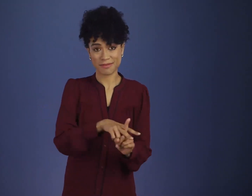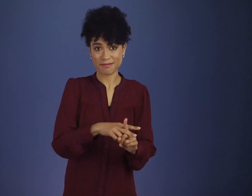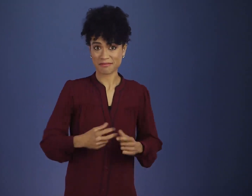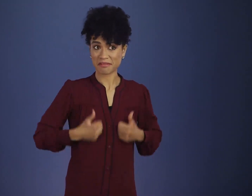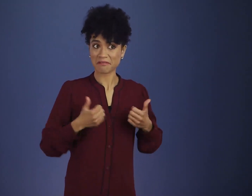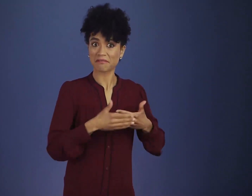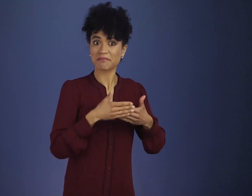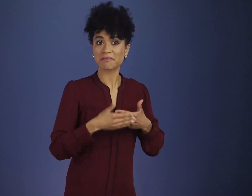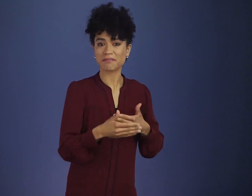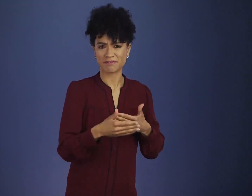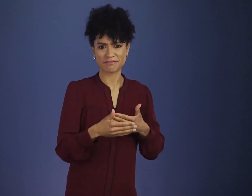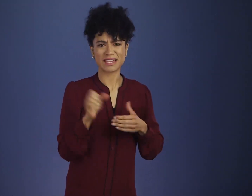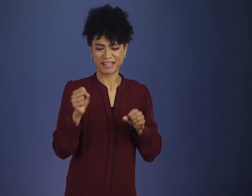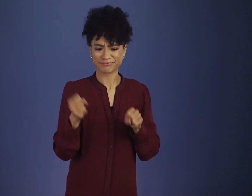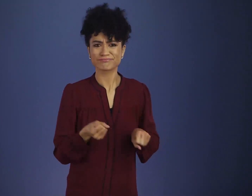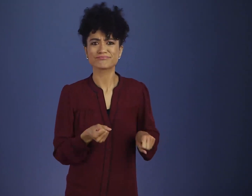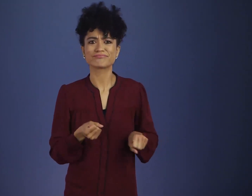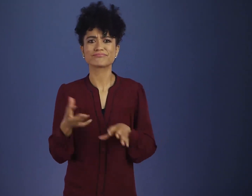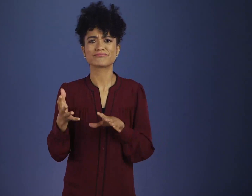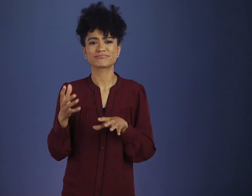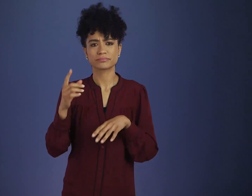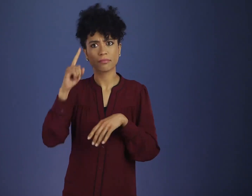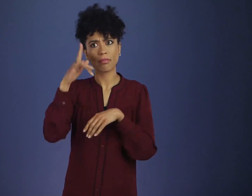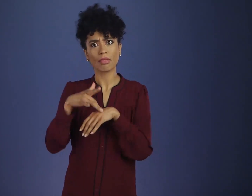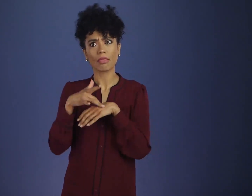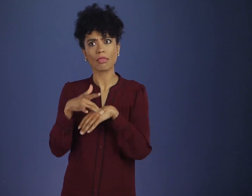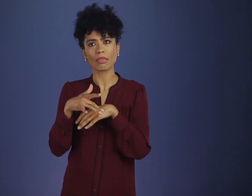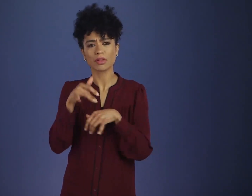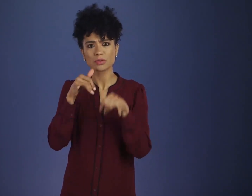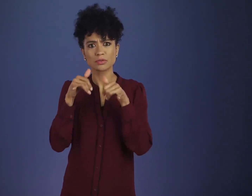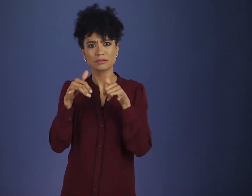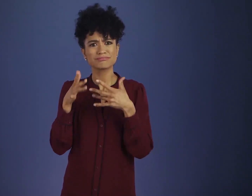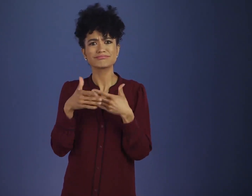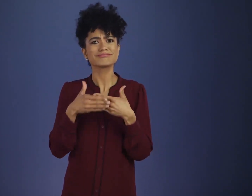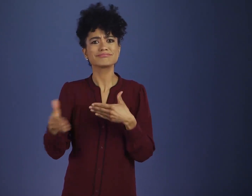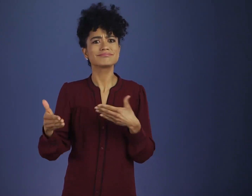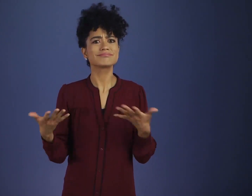which, if practiced as a way of life, can expel the obsession to drink